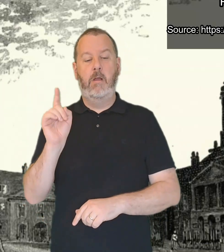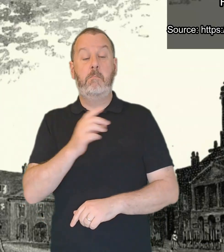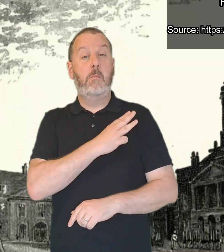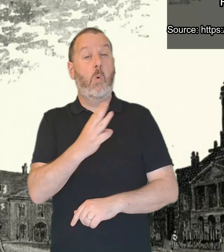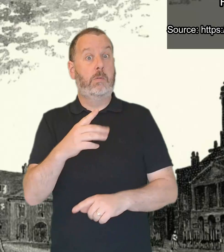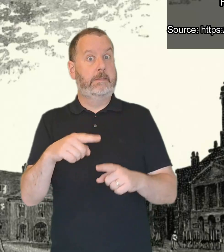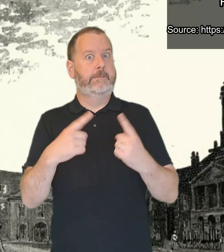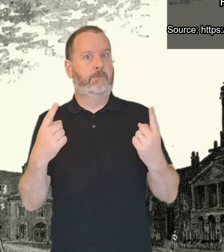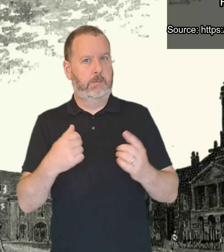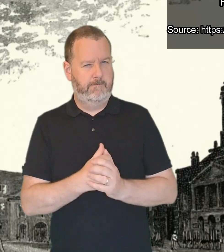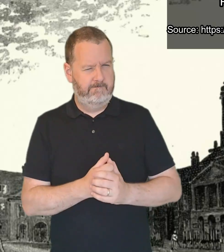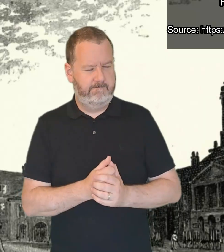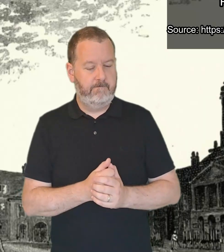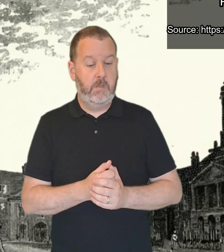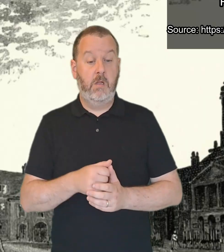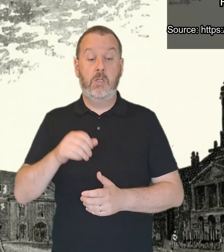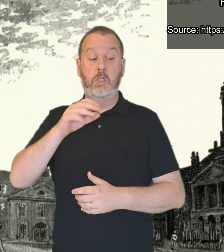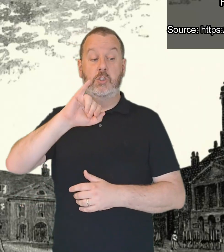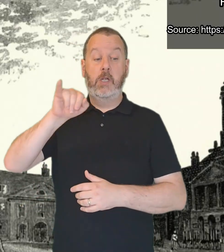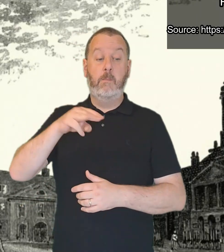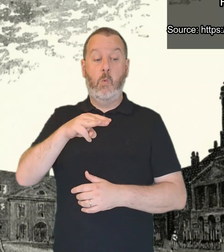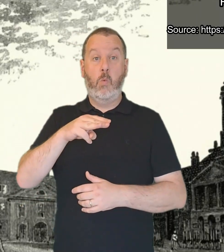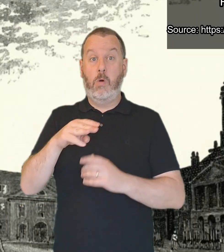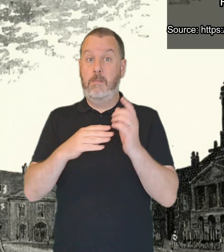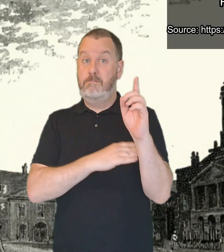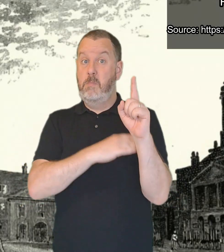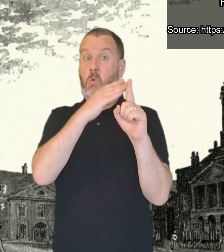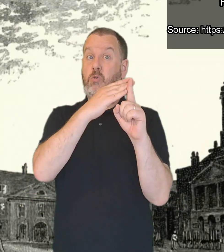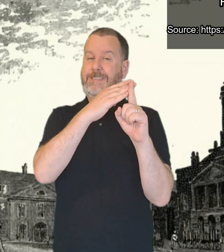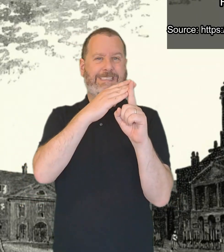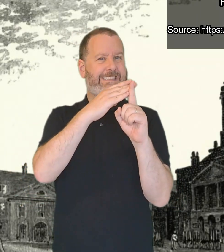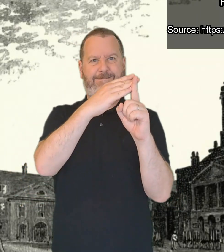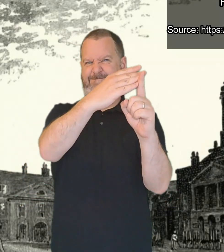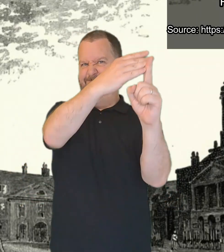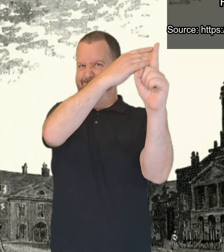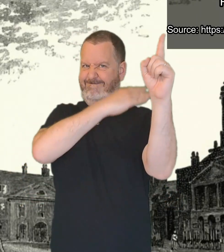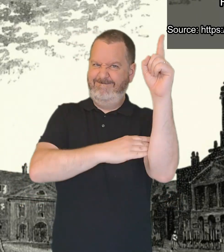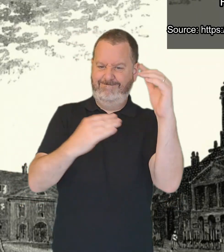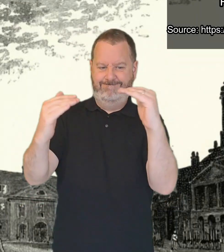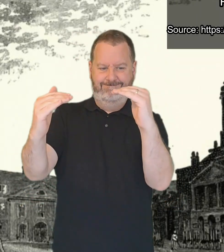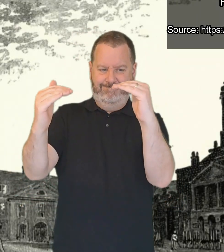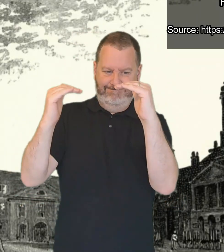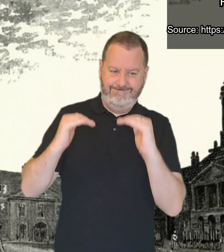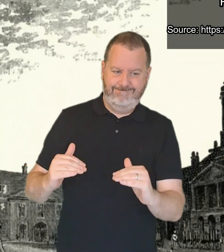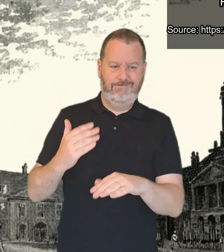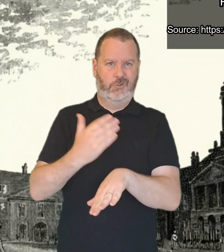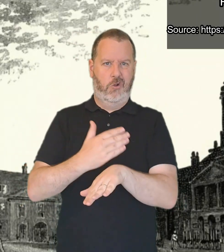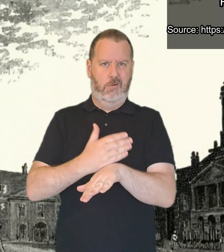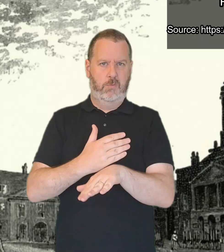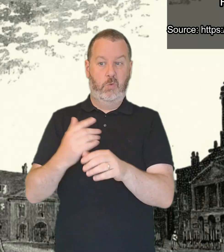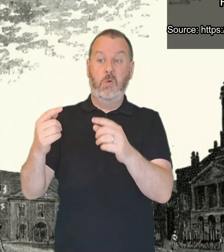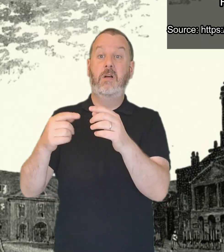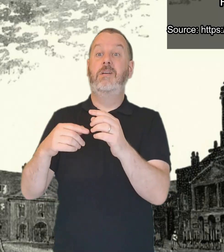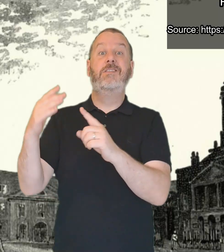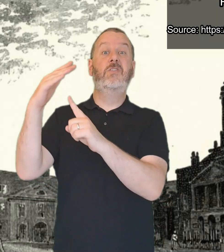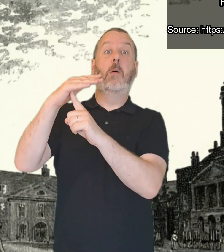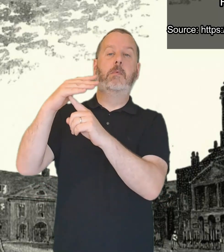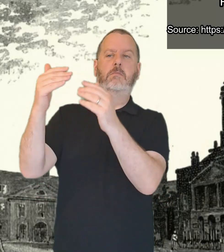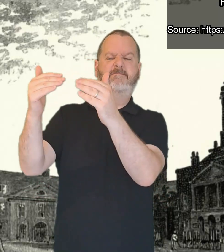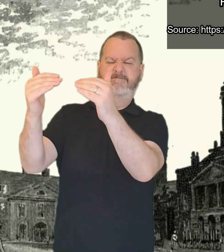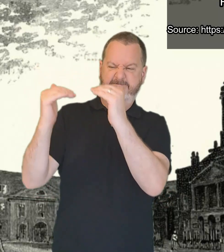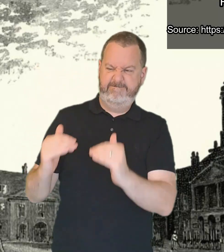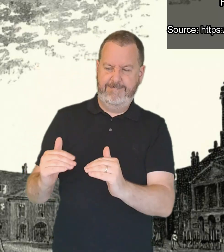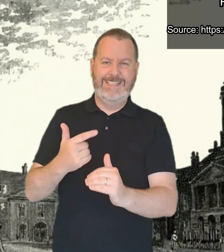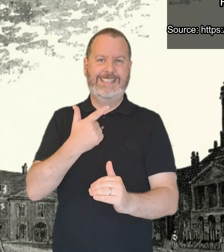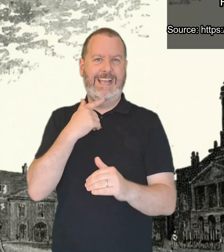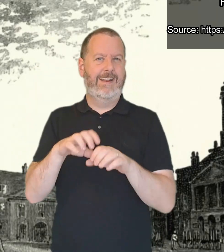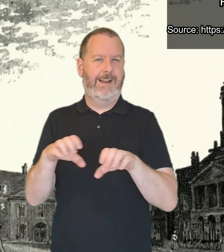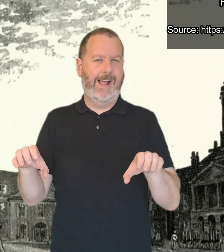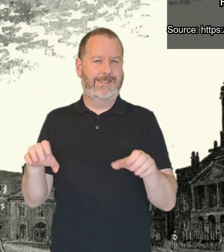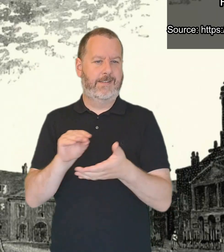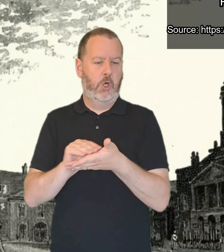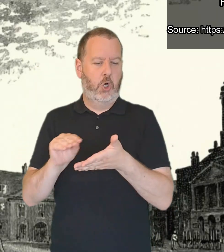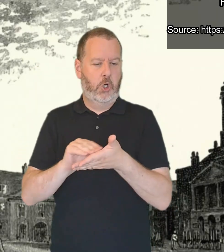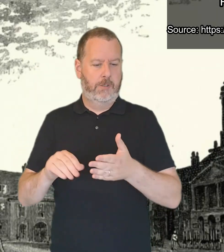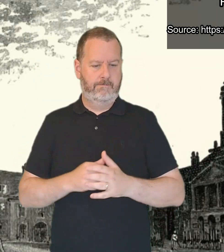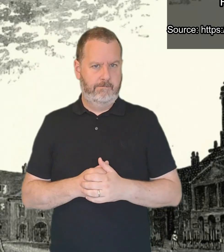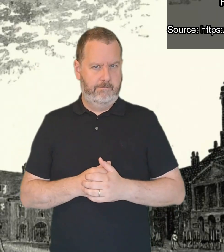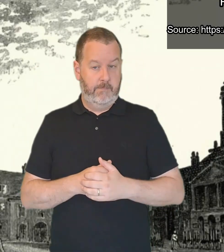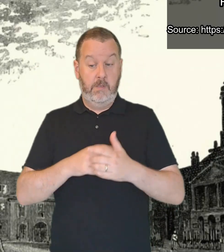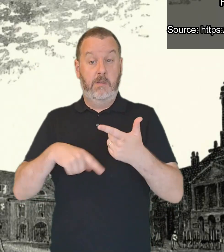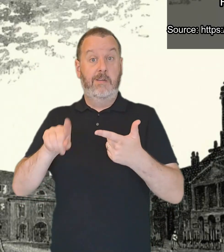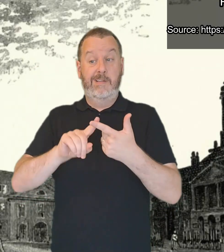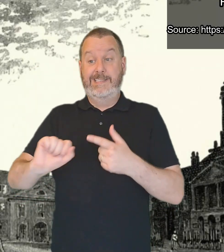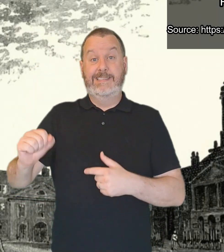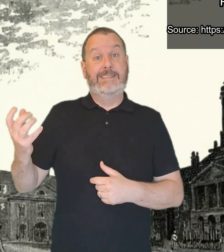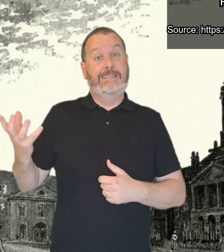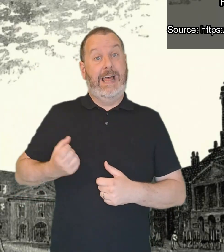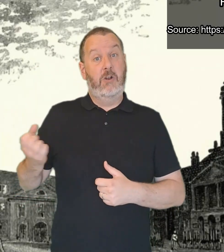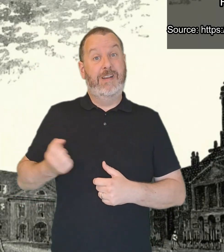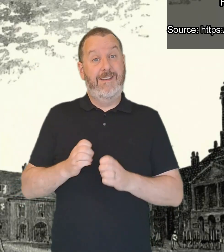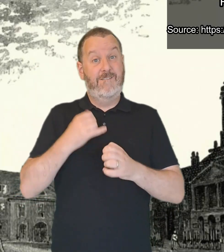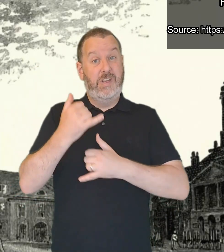It was proposed instead that John Moore be downgraded to Second Class Clerk.